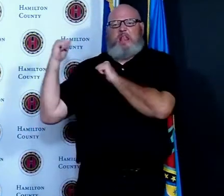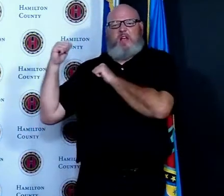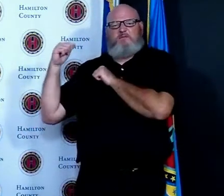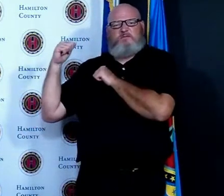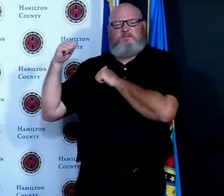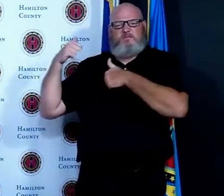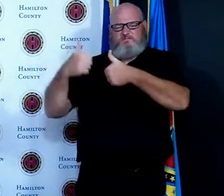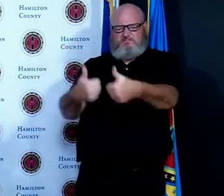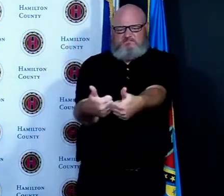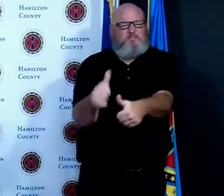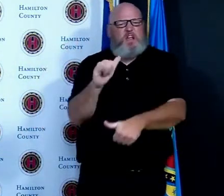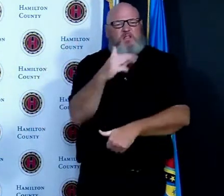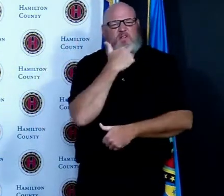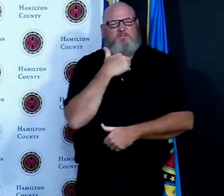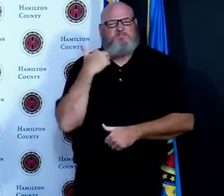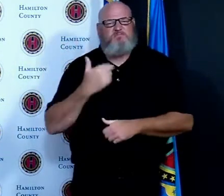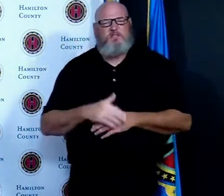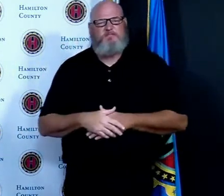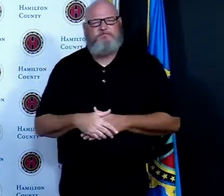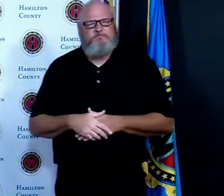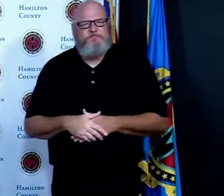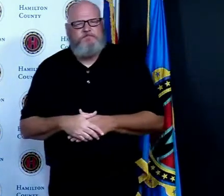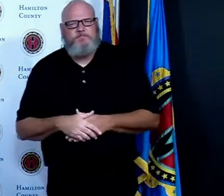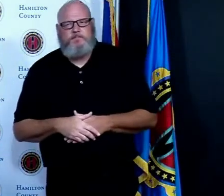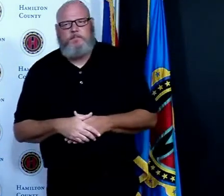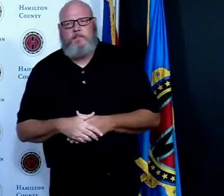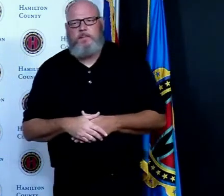thank you Greg and I have a couple for Dr Lofgren if I could please